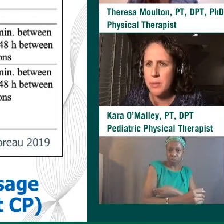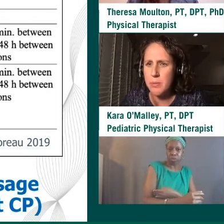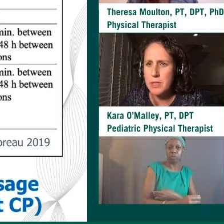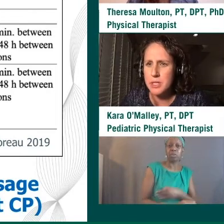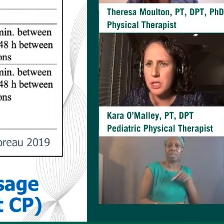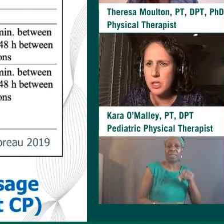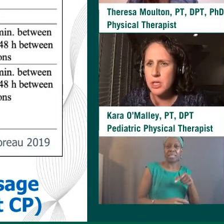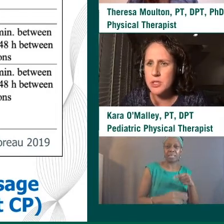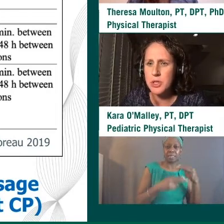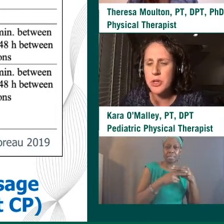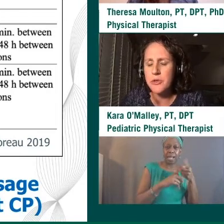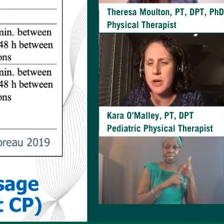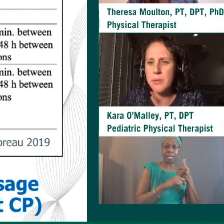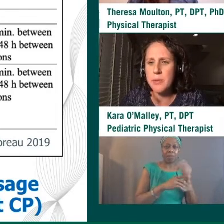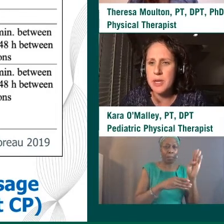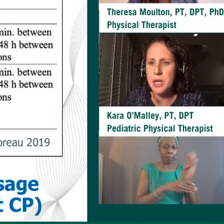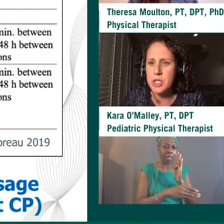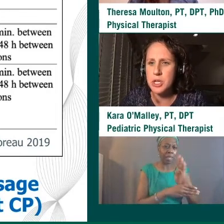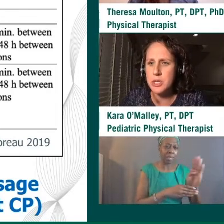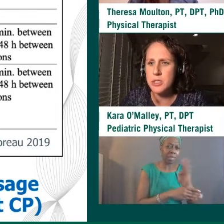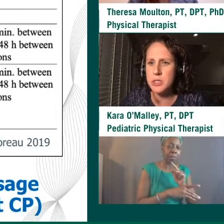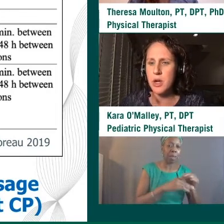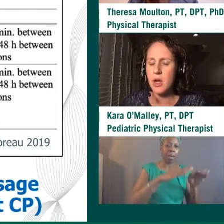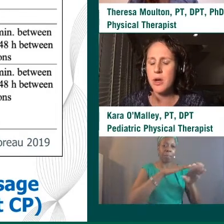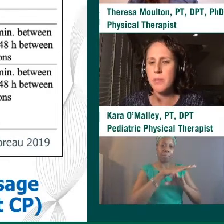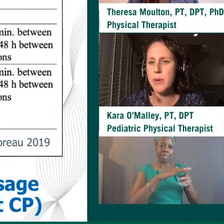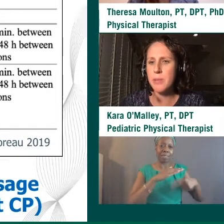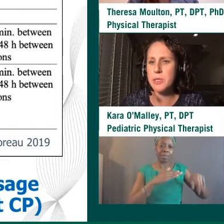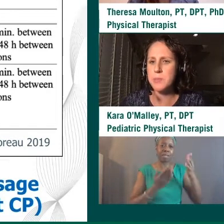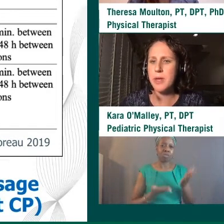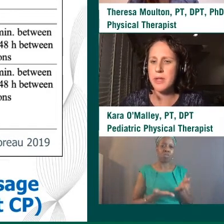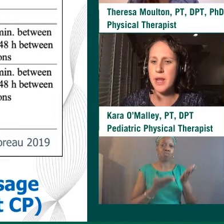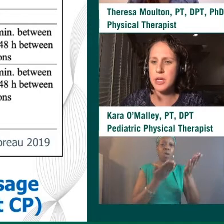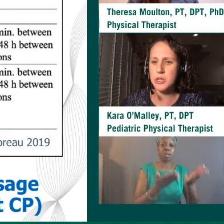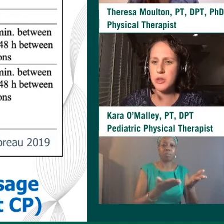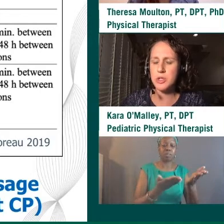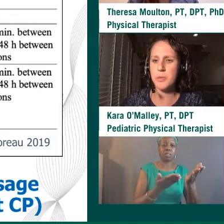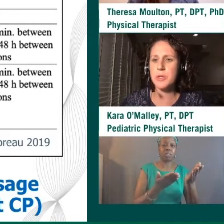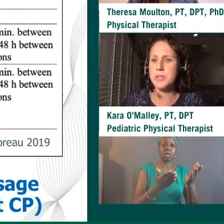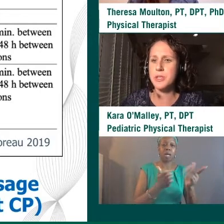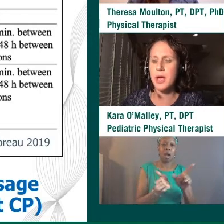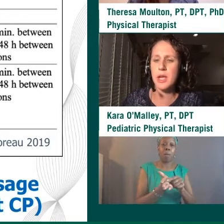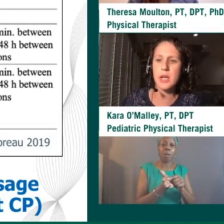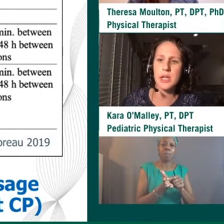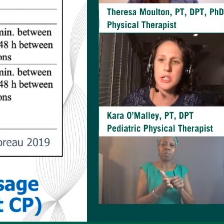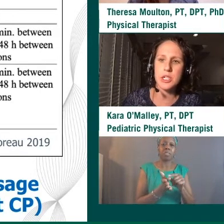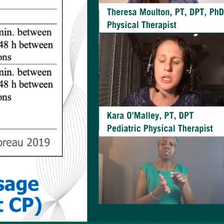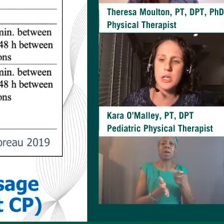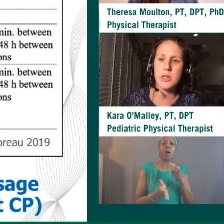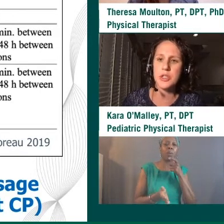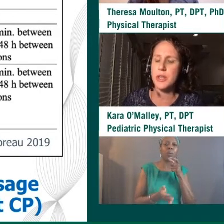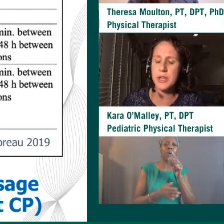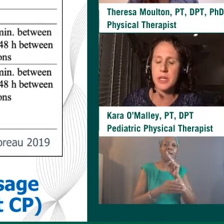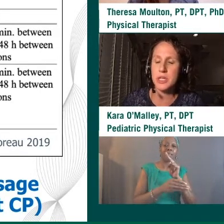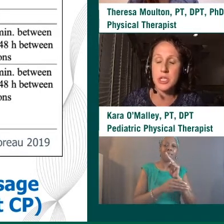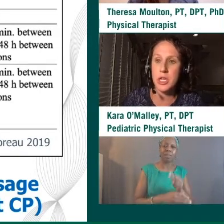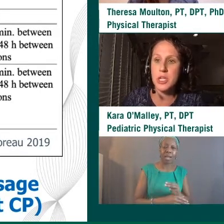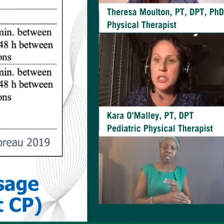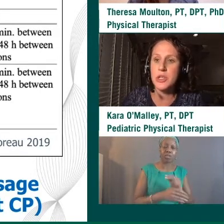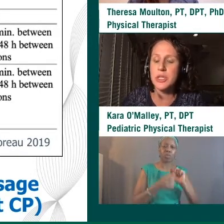but basically these are the recommendations published by the National Sports Strength and Conditioning Association,